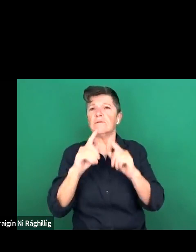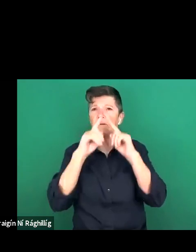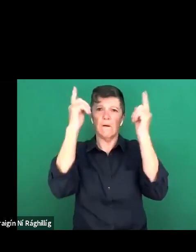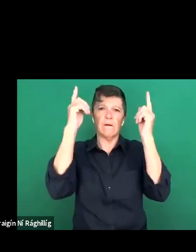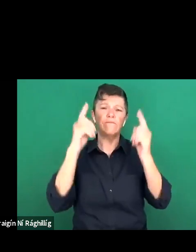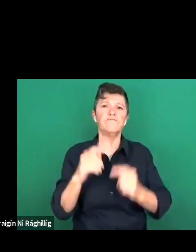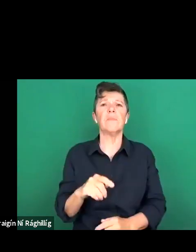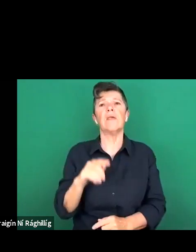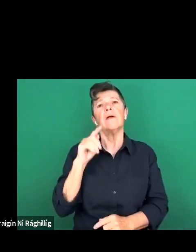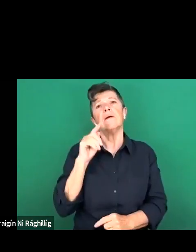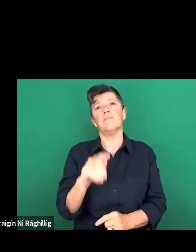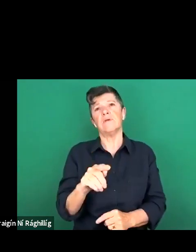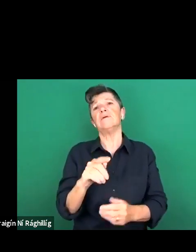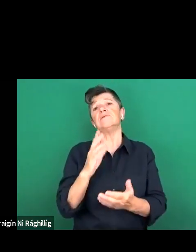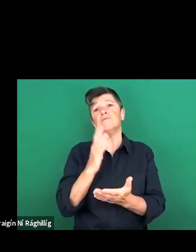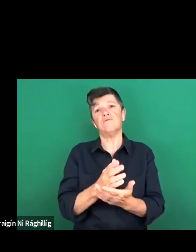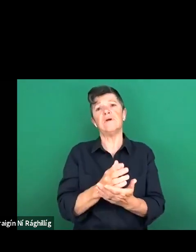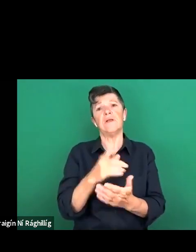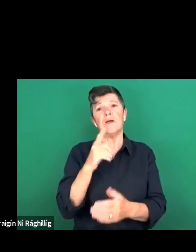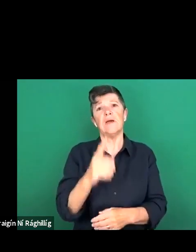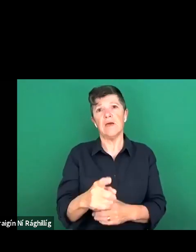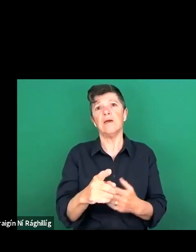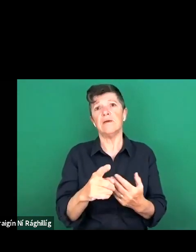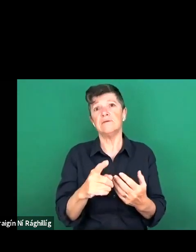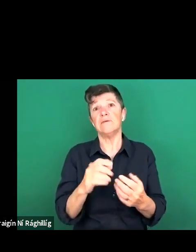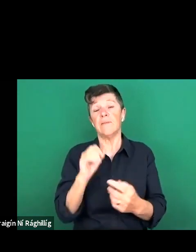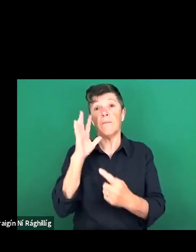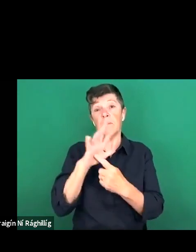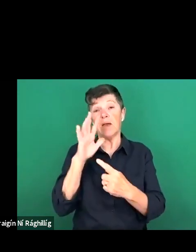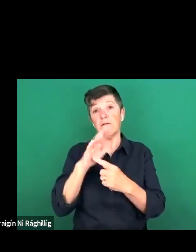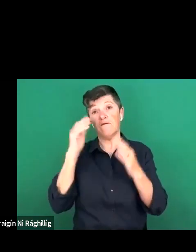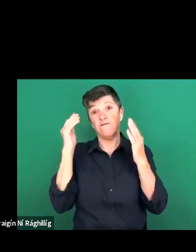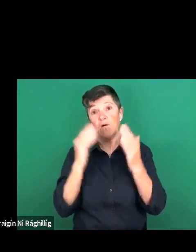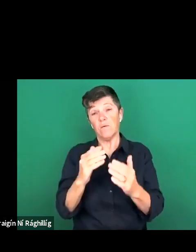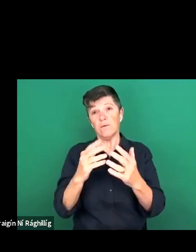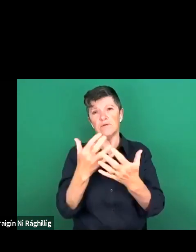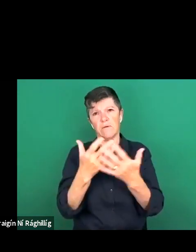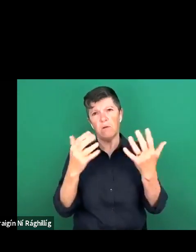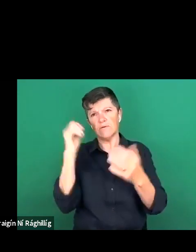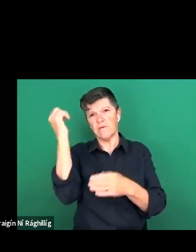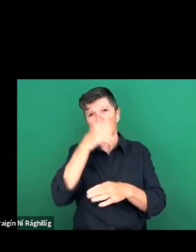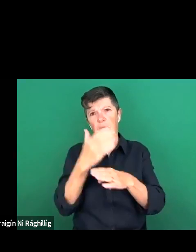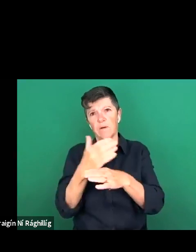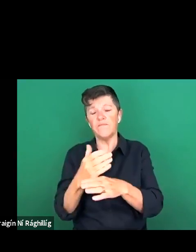countries or situations but transcend borders and limits. There global both